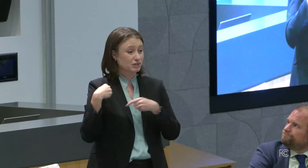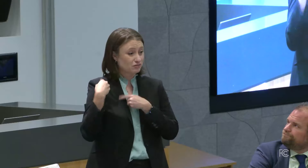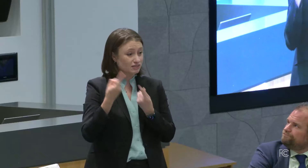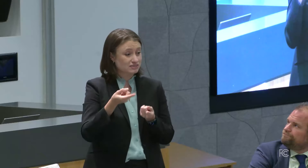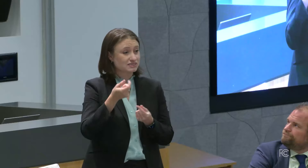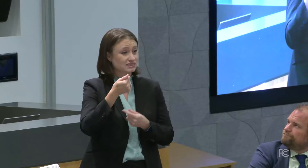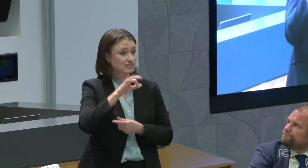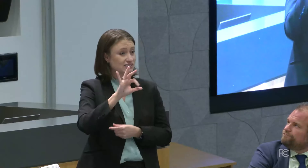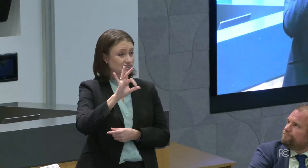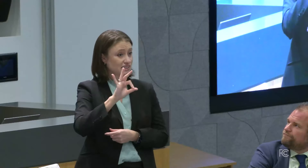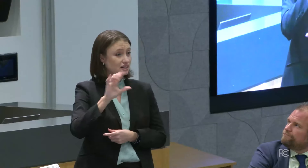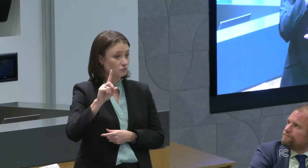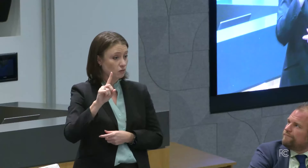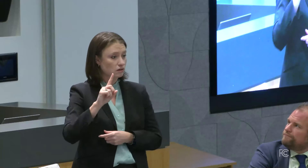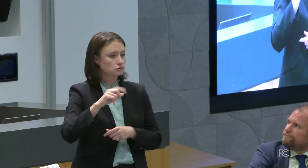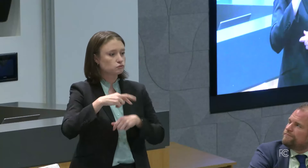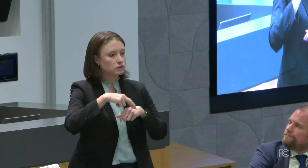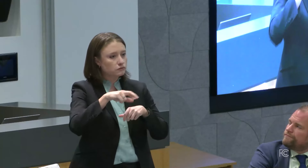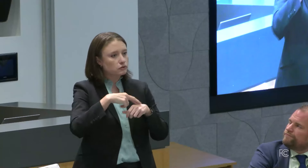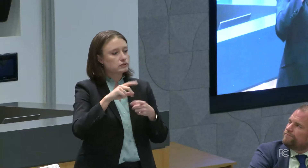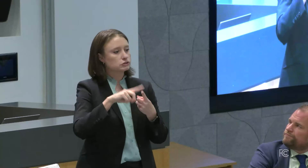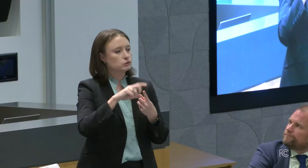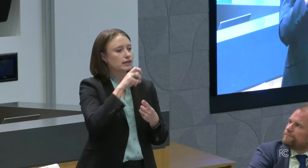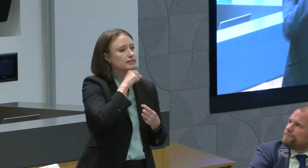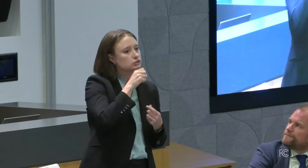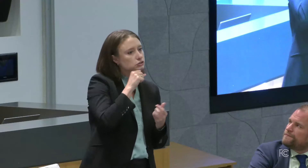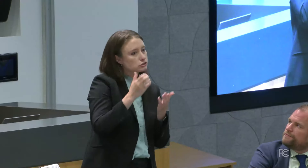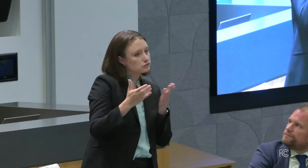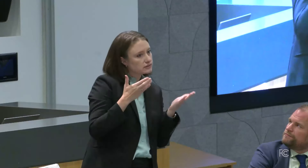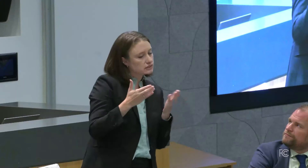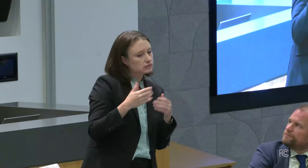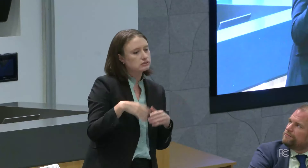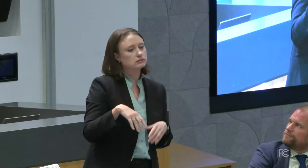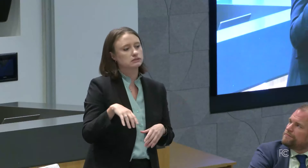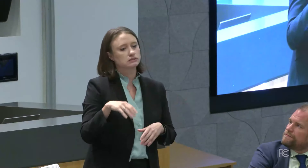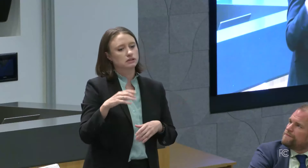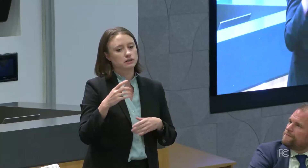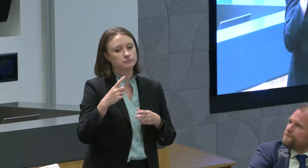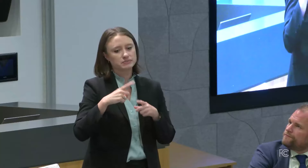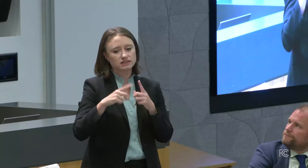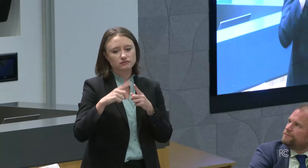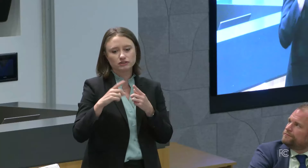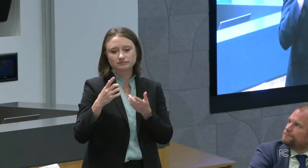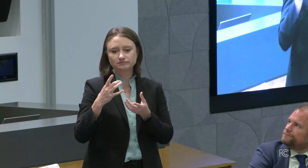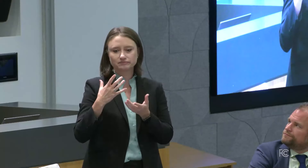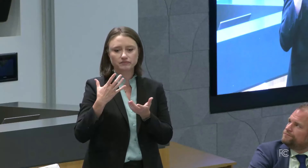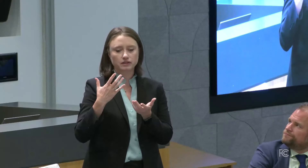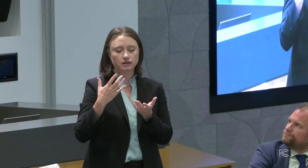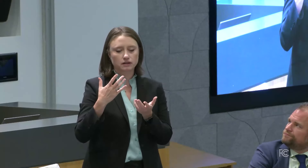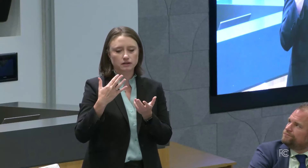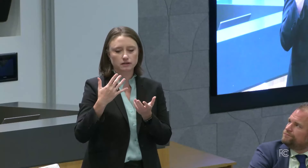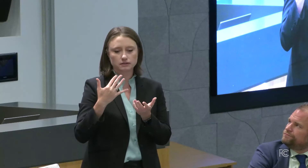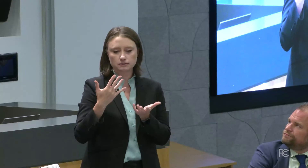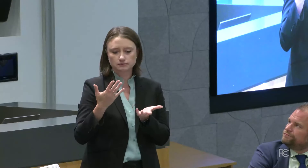WITH ACL AND U.S. AGING BECAUSE THEY ALREADY HAD THE INFRASTRUCTURE IN PLACE.